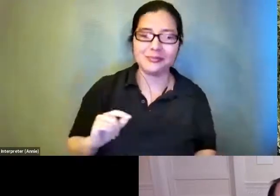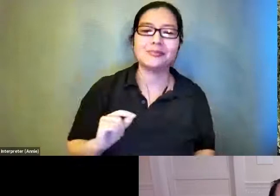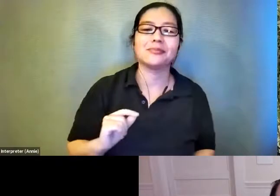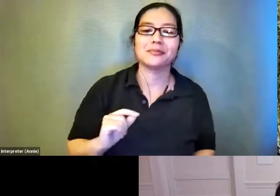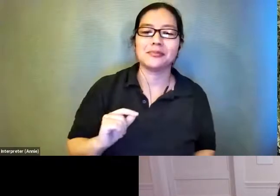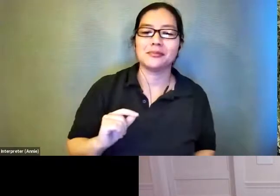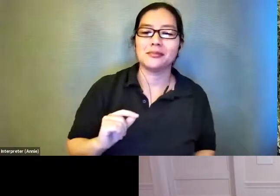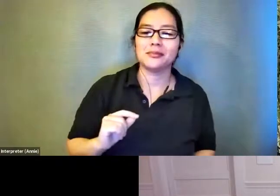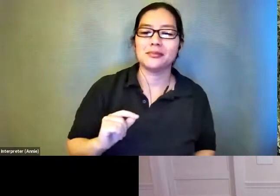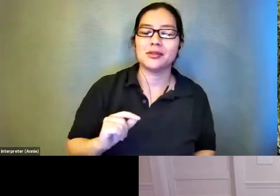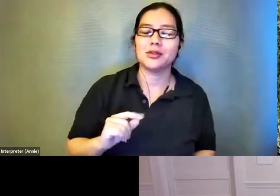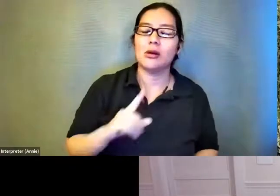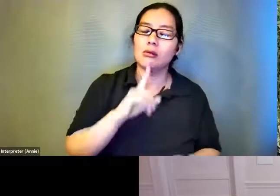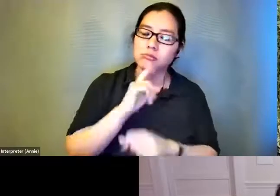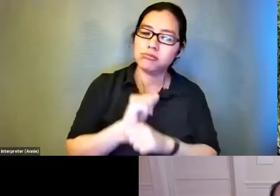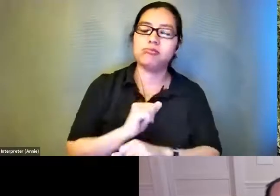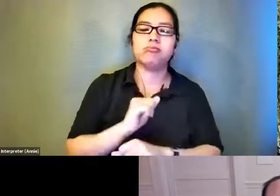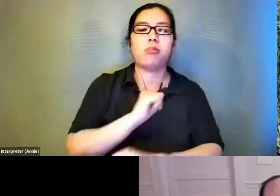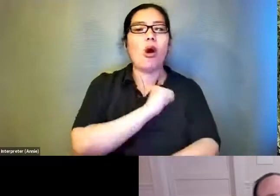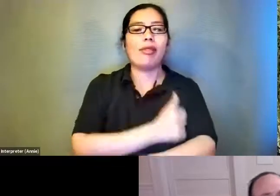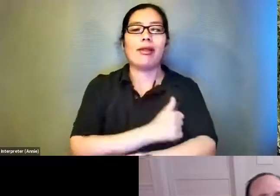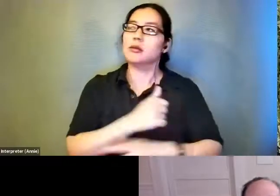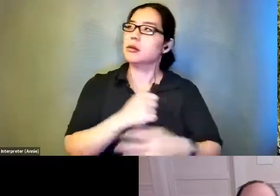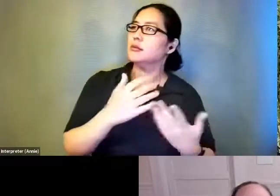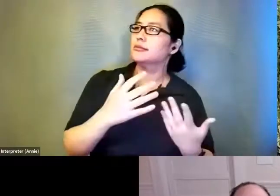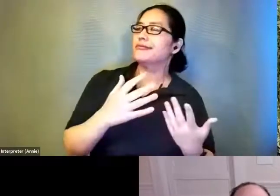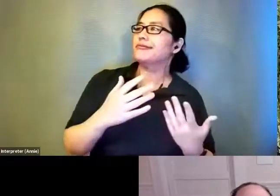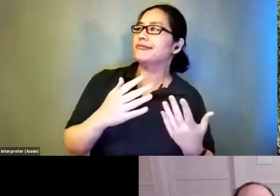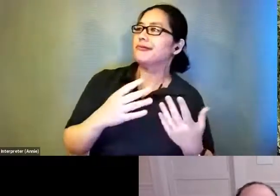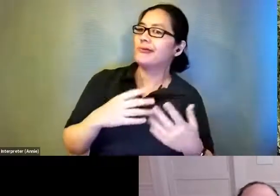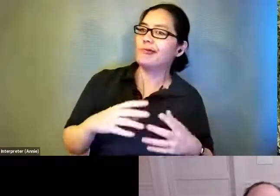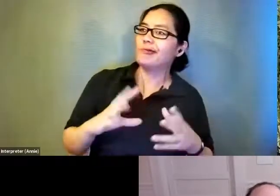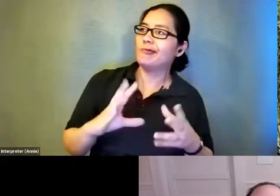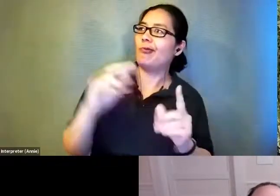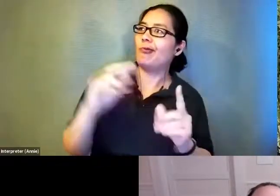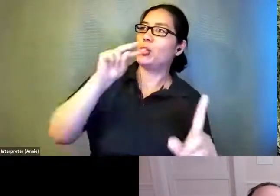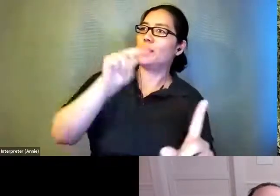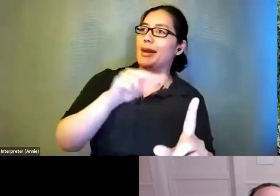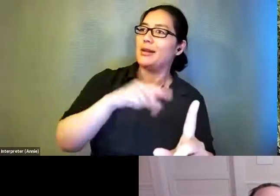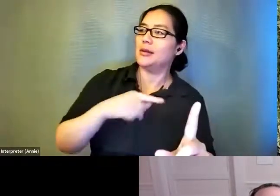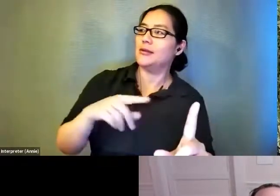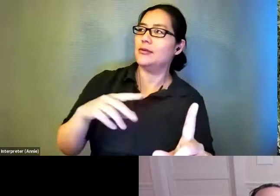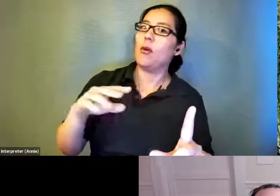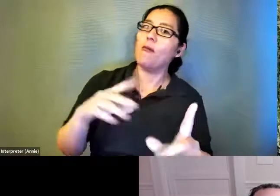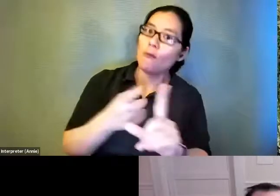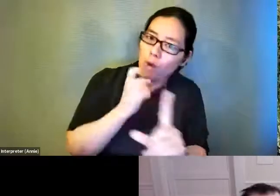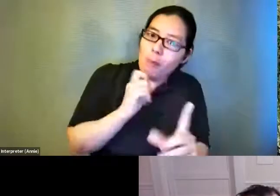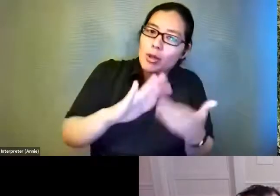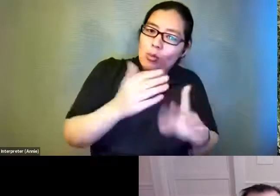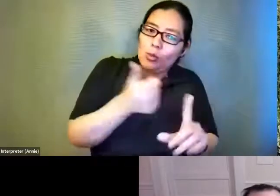authentic voice to talk about what the accessibility NEEZ really are. And so on that